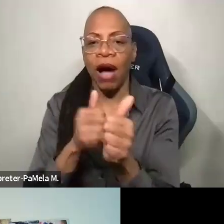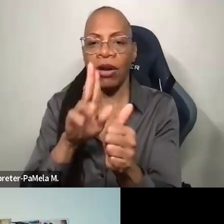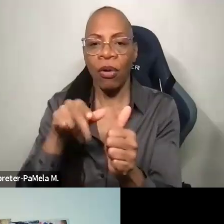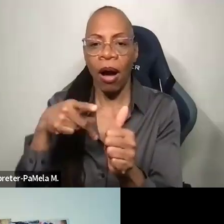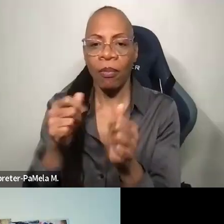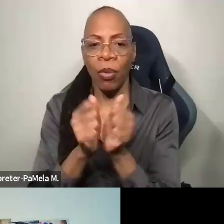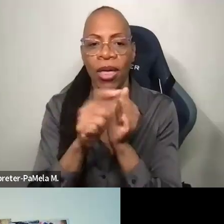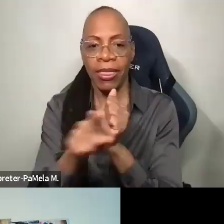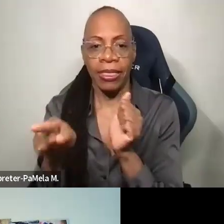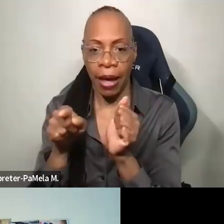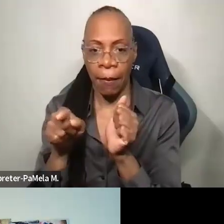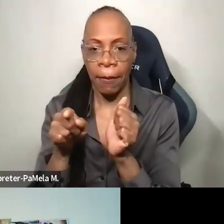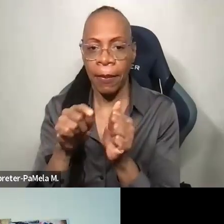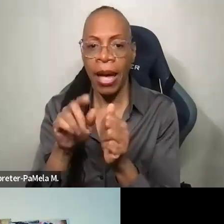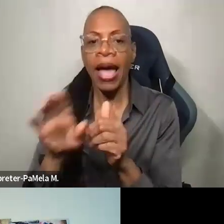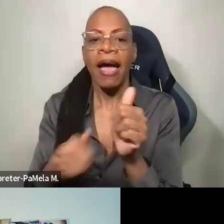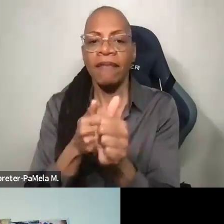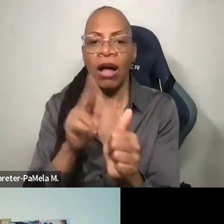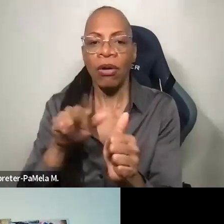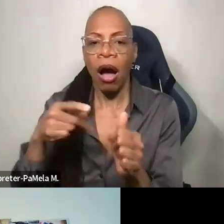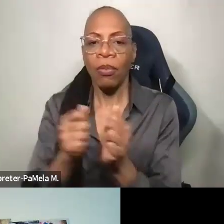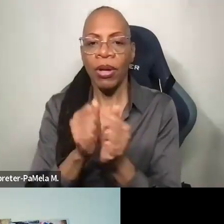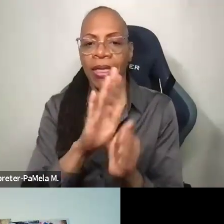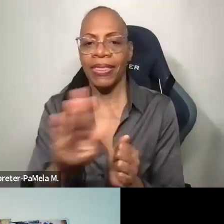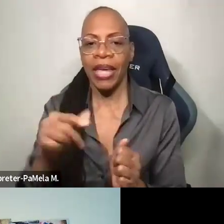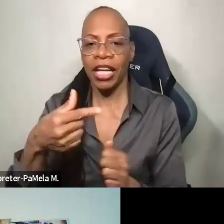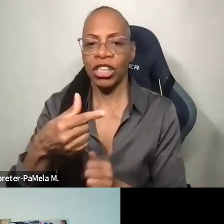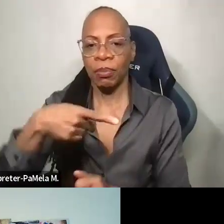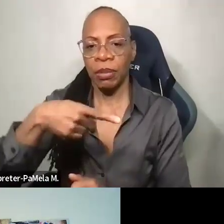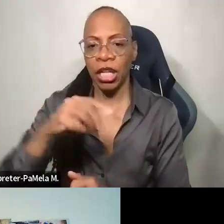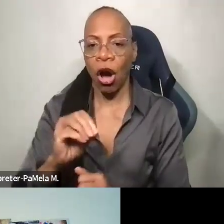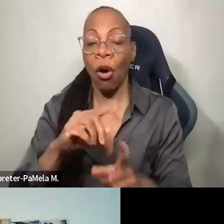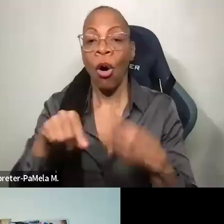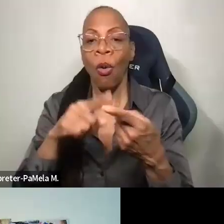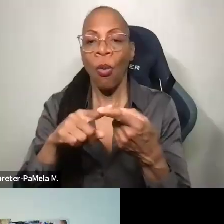What we know is that when PATH programs are audited and they're looking for documentation